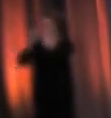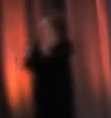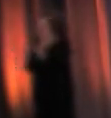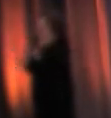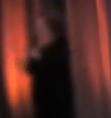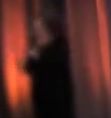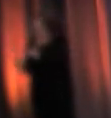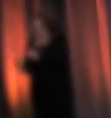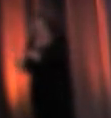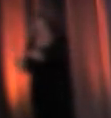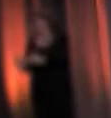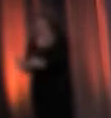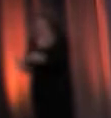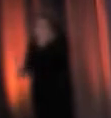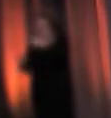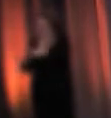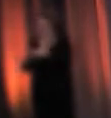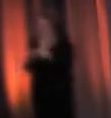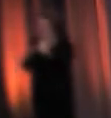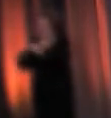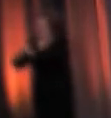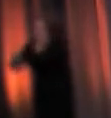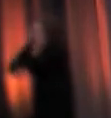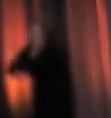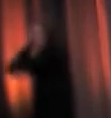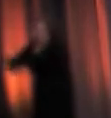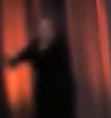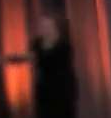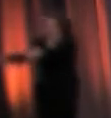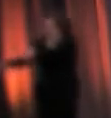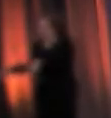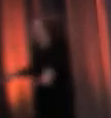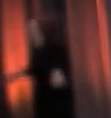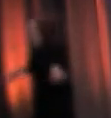Embracing this approach, we've not only realised innovation in the museum field but most